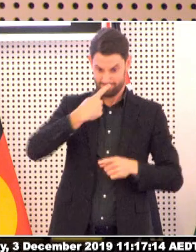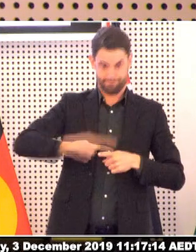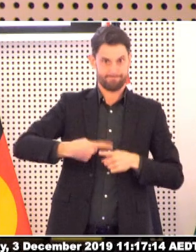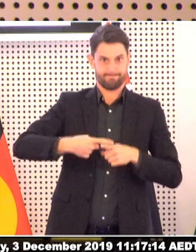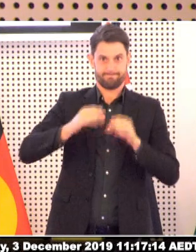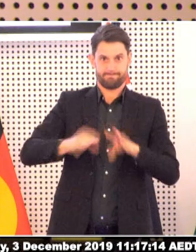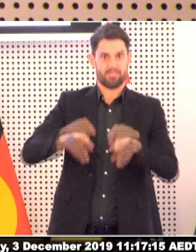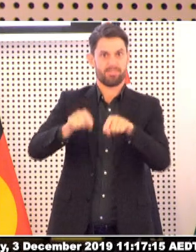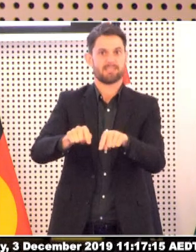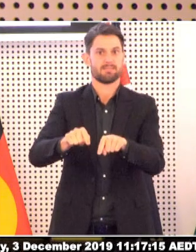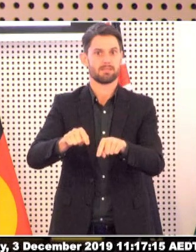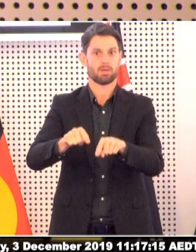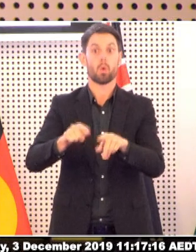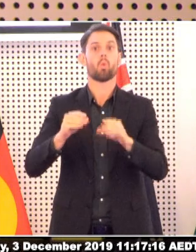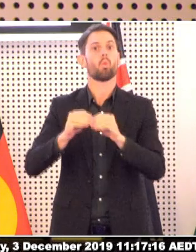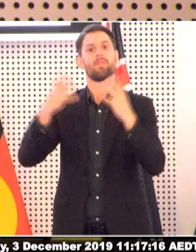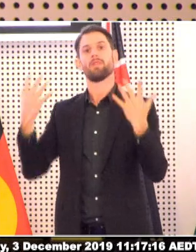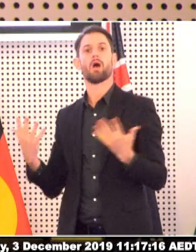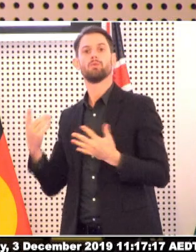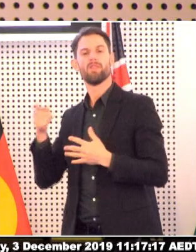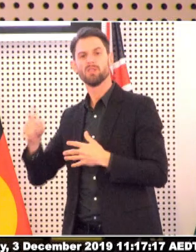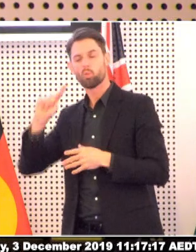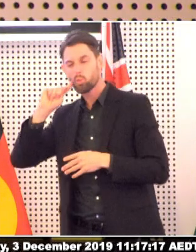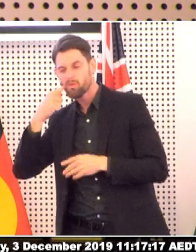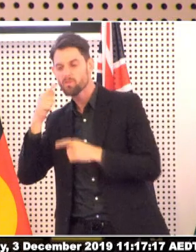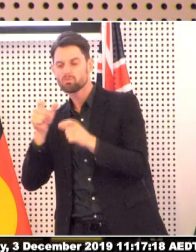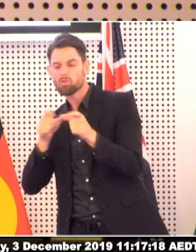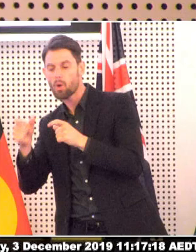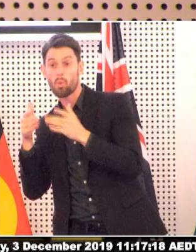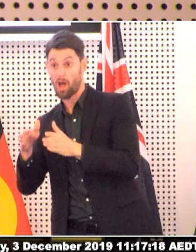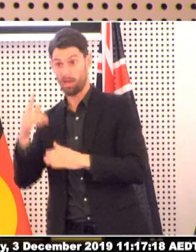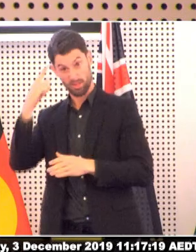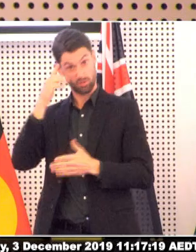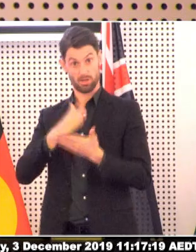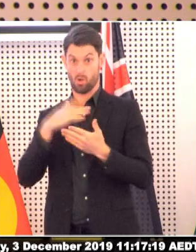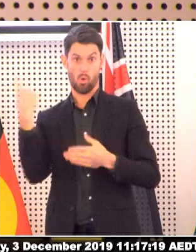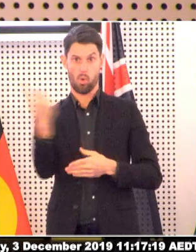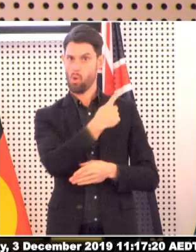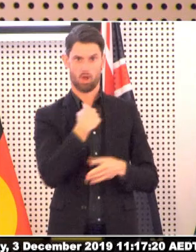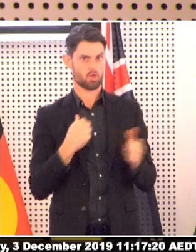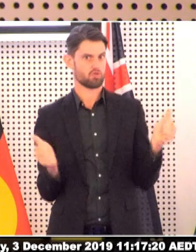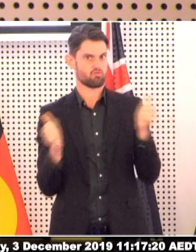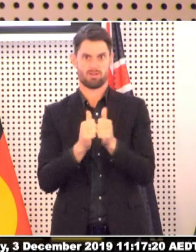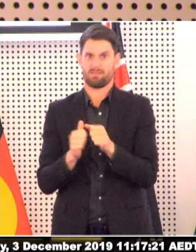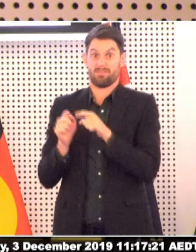some capacity to impose restraint? I think everybody would agree that restraints are not a good thing. Mmm.